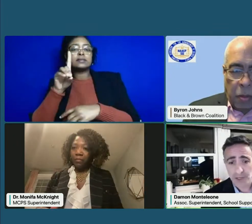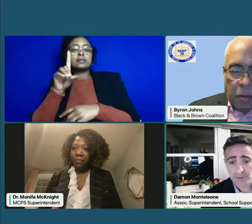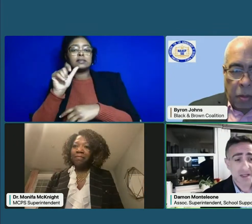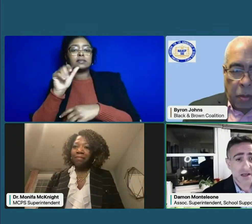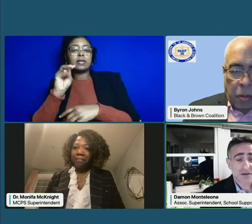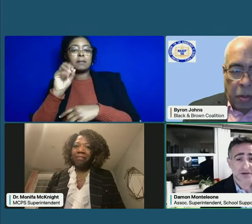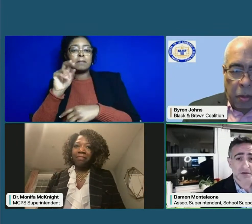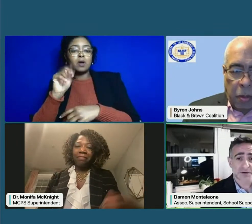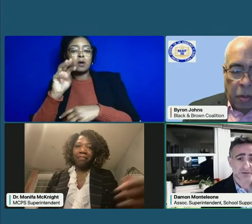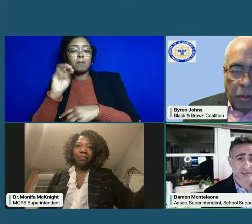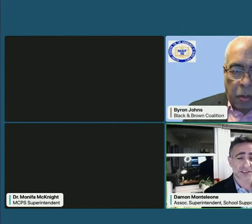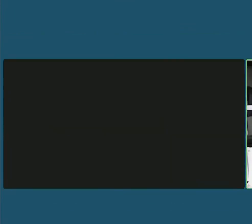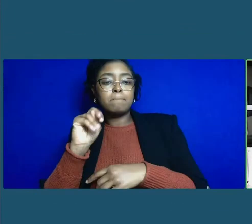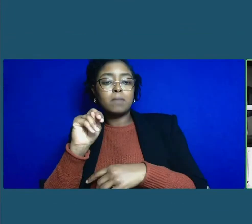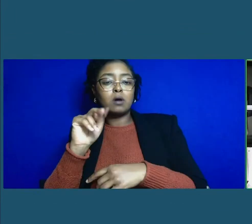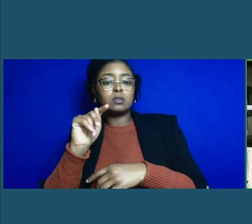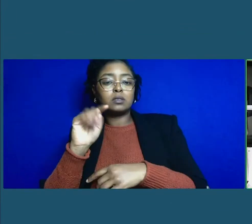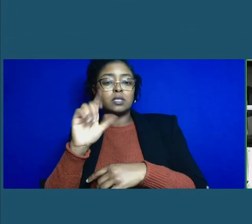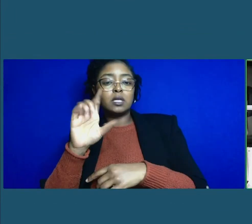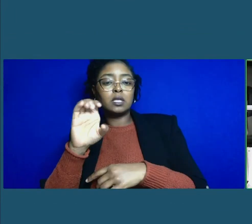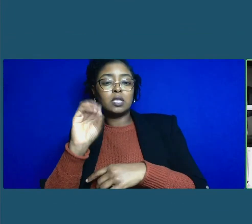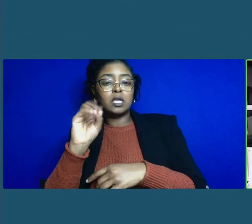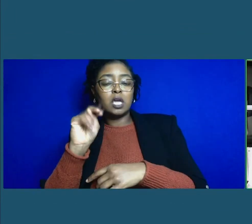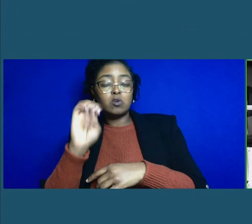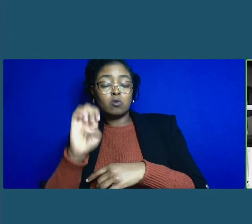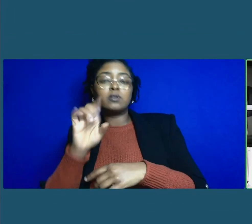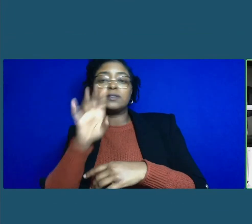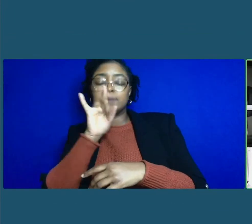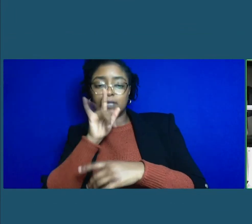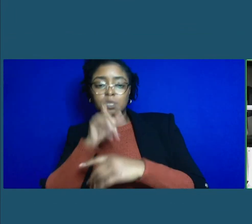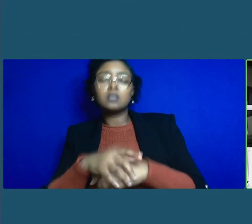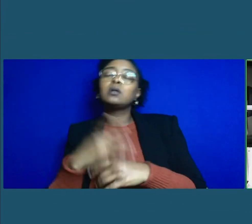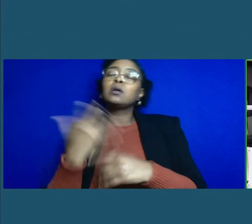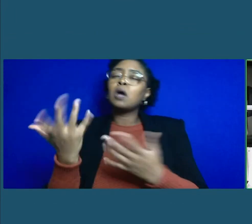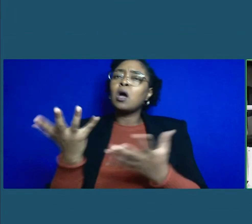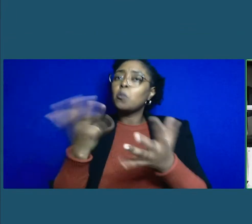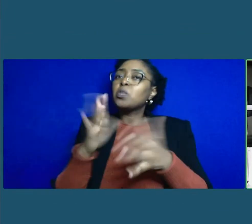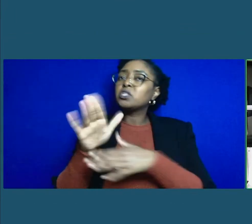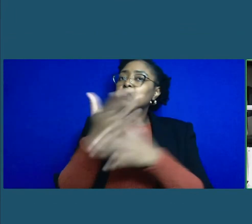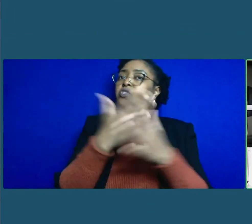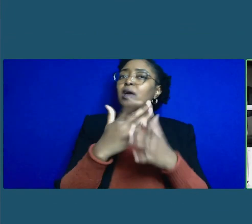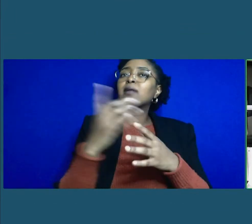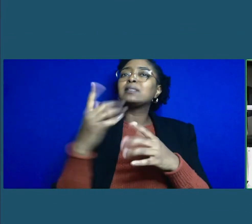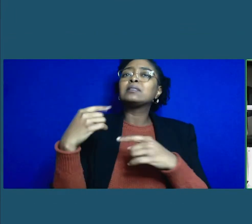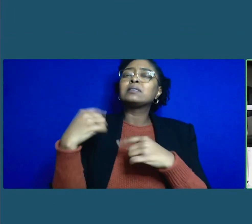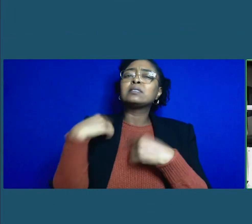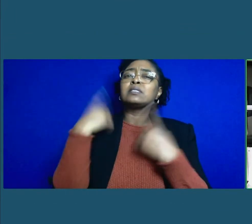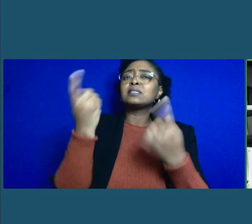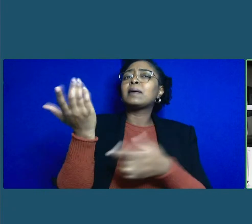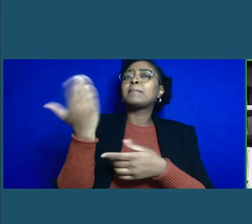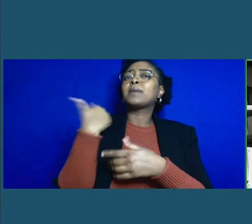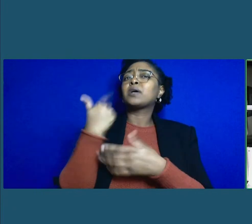But I certainly can. If you'd like me to Okay, so it's gonna